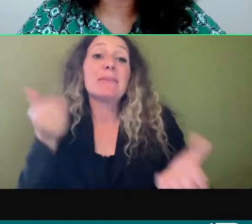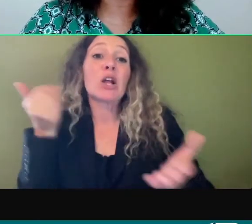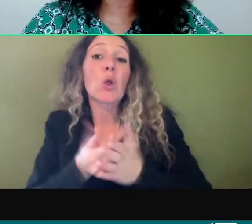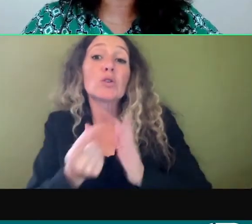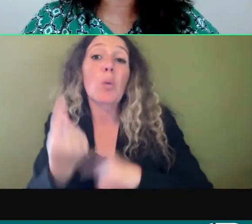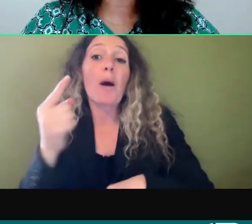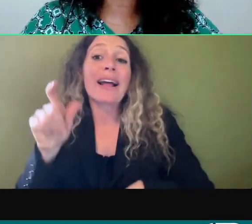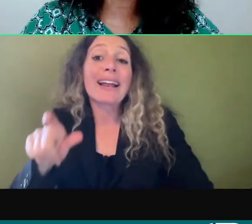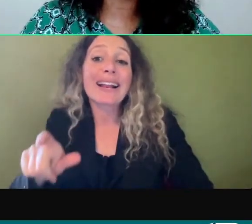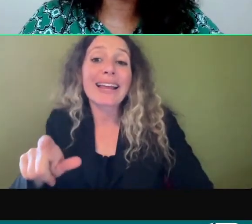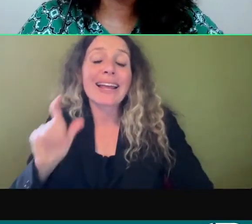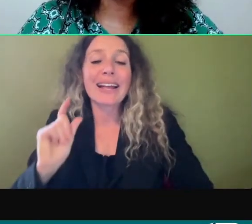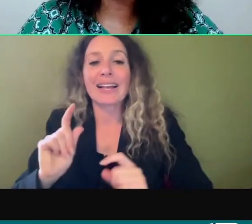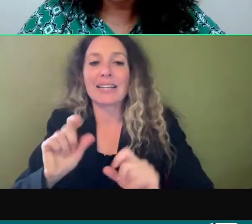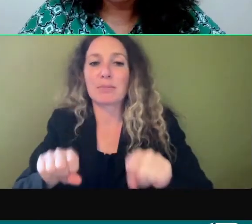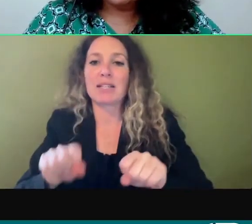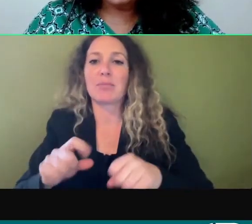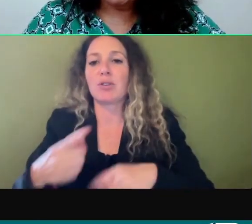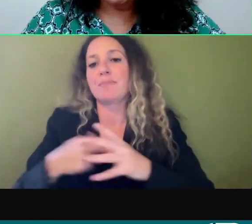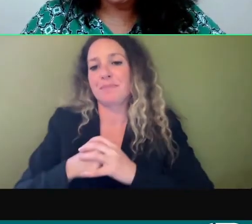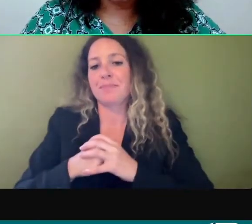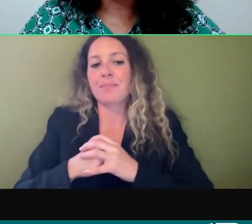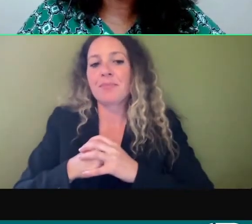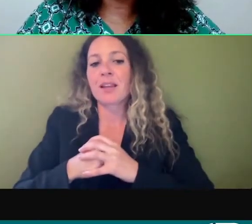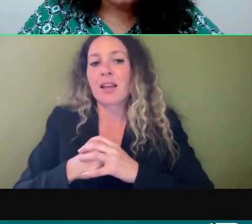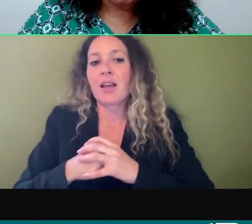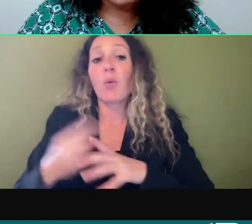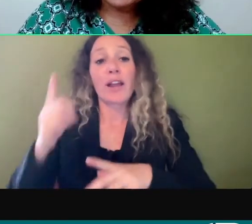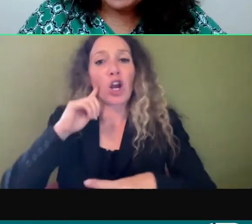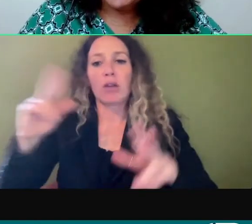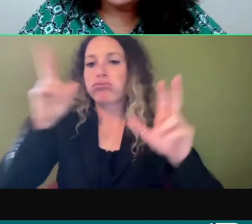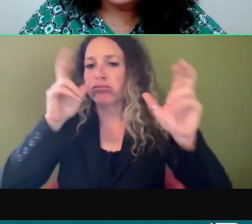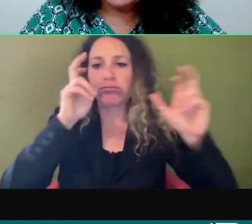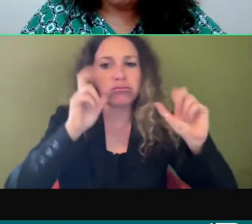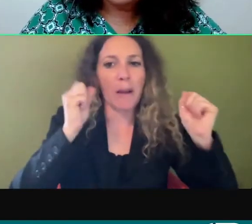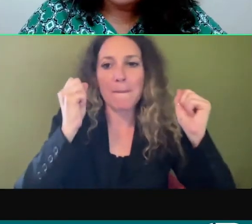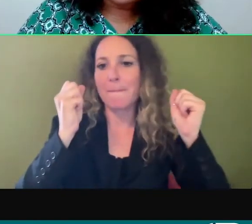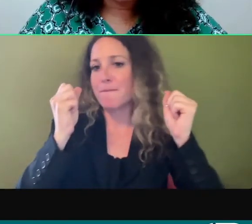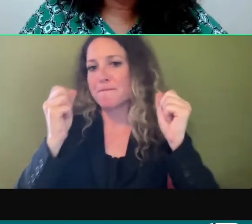We heard that from from so many users that we spoke to for our presentation today. I hope